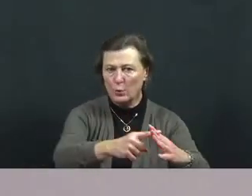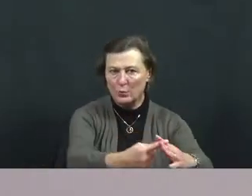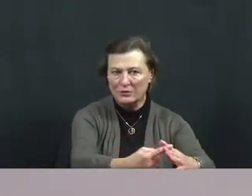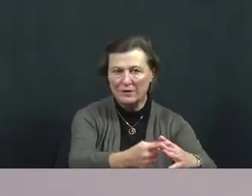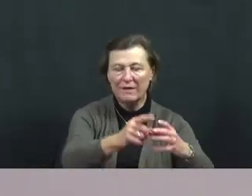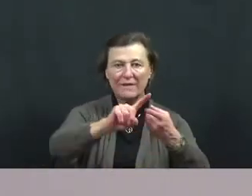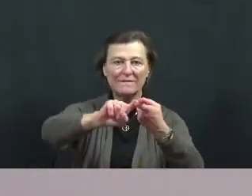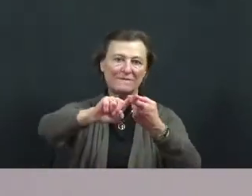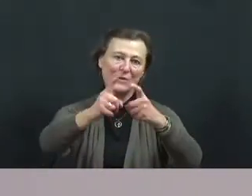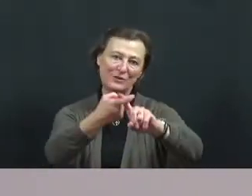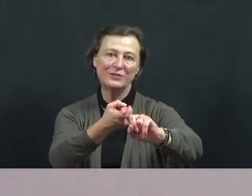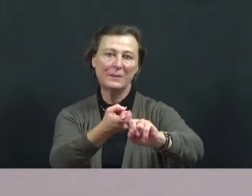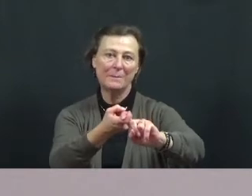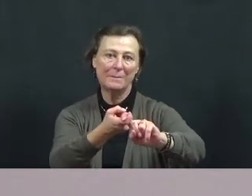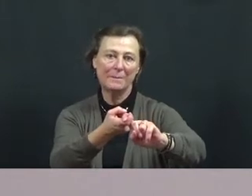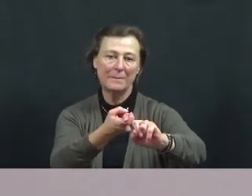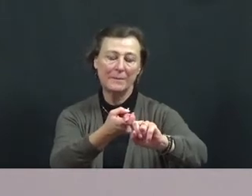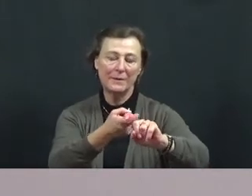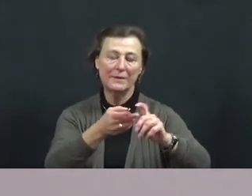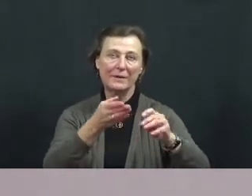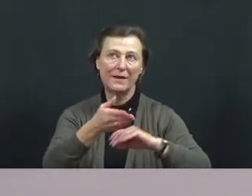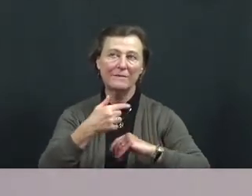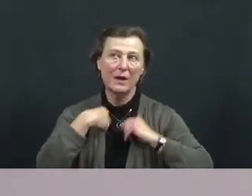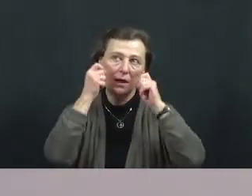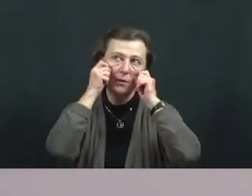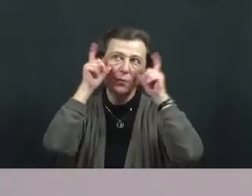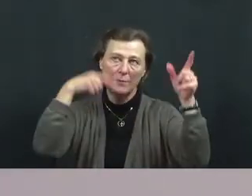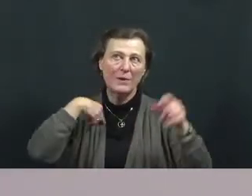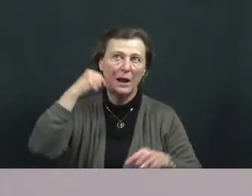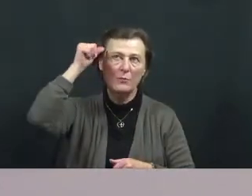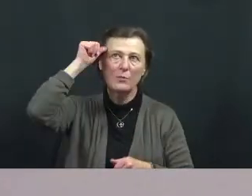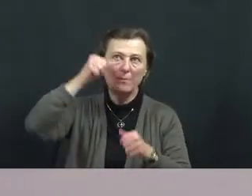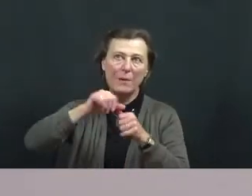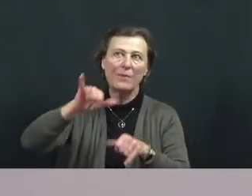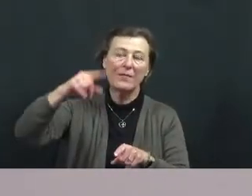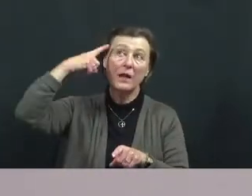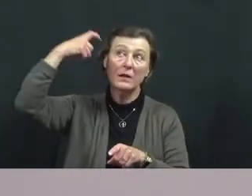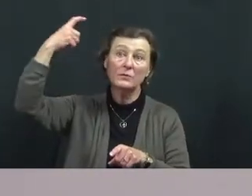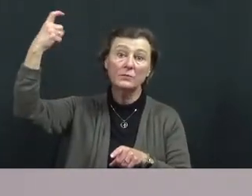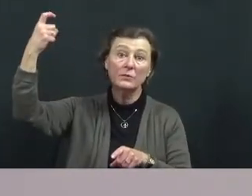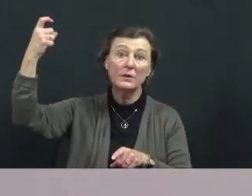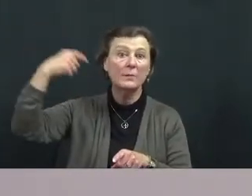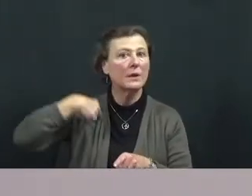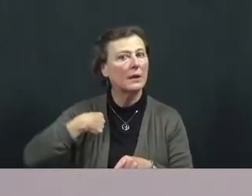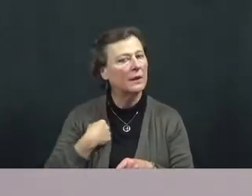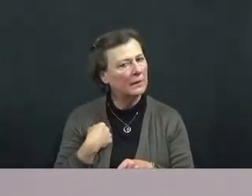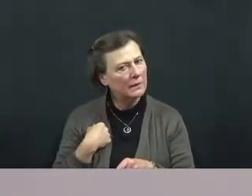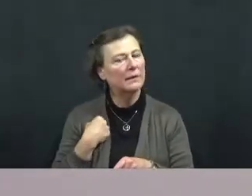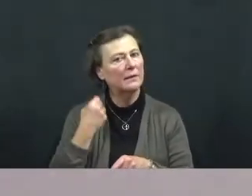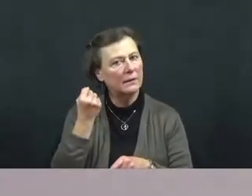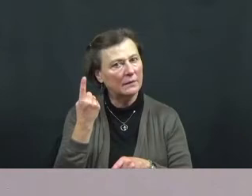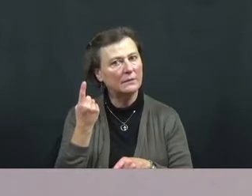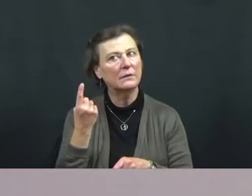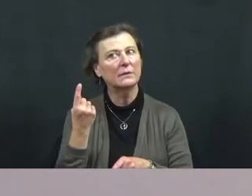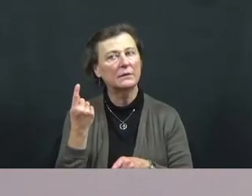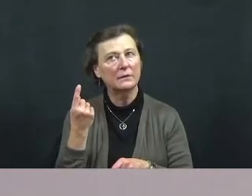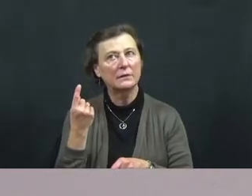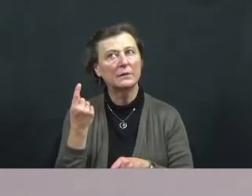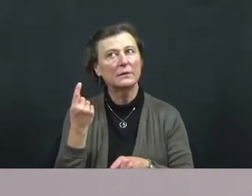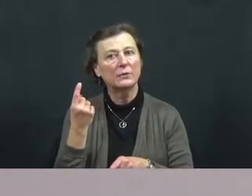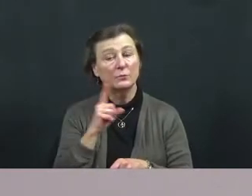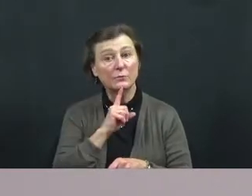And, when I wake up and I remember this dream, I realize that for me true friendship has